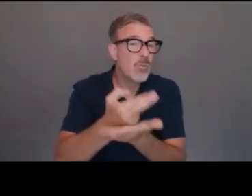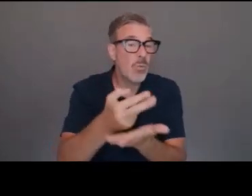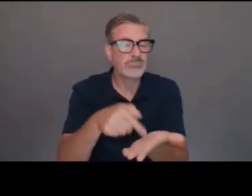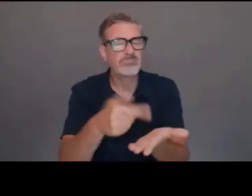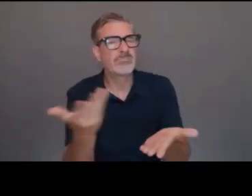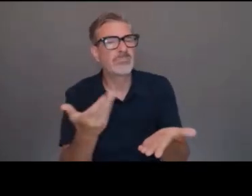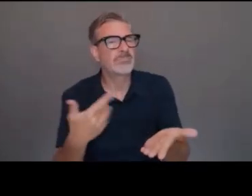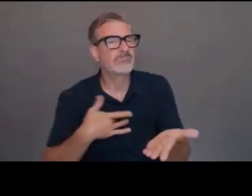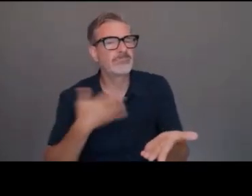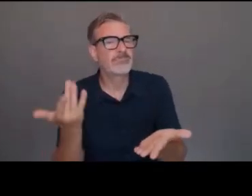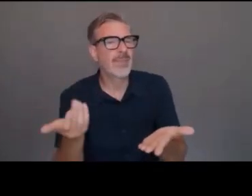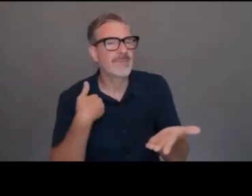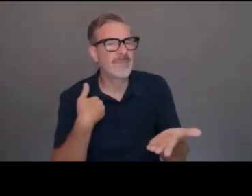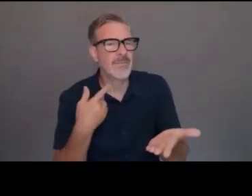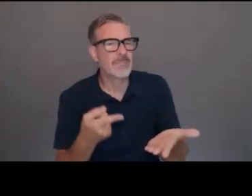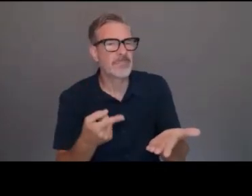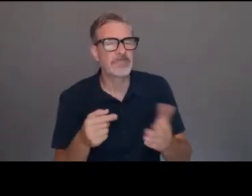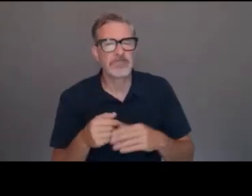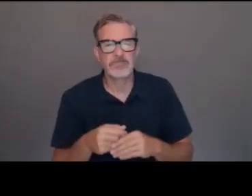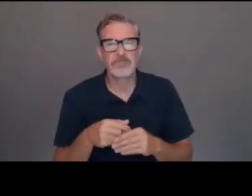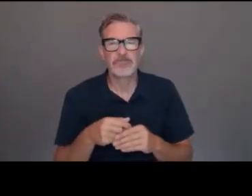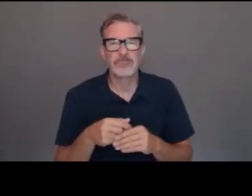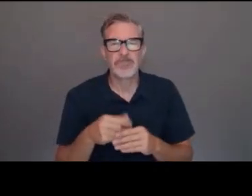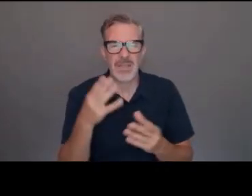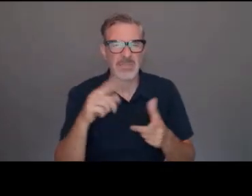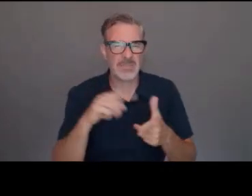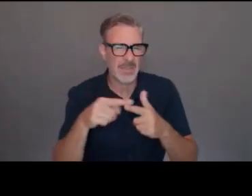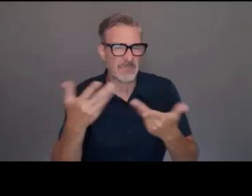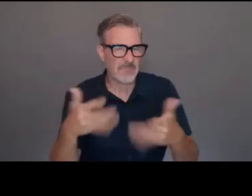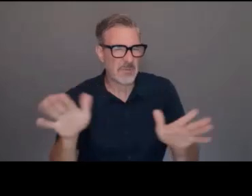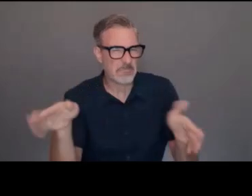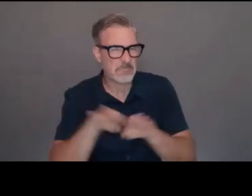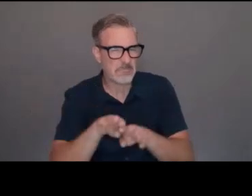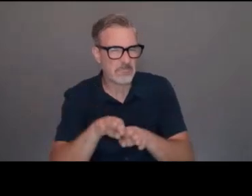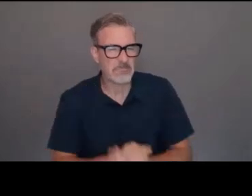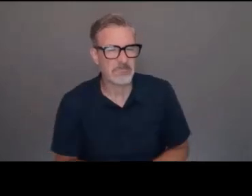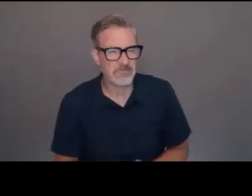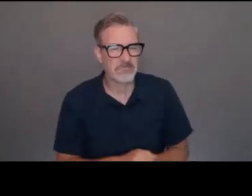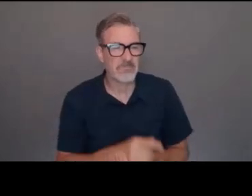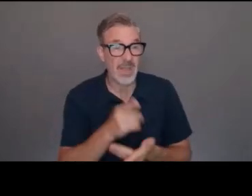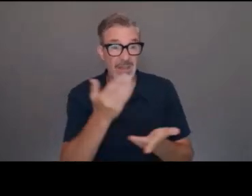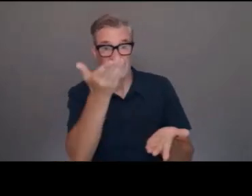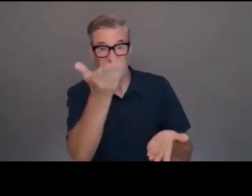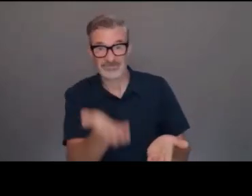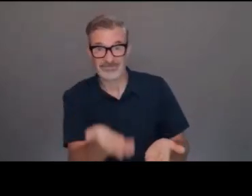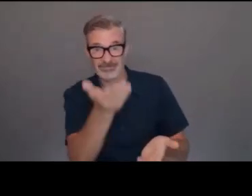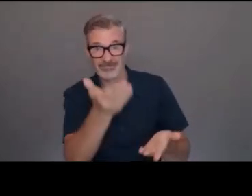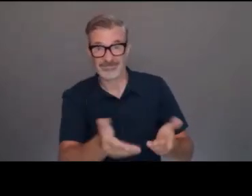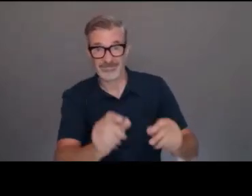We've collected a list of Useful Resources that you can find through the updated